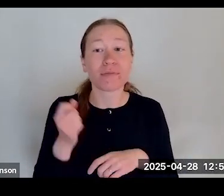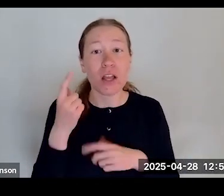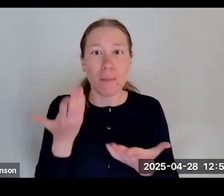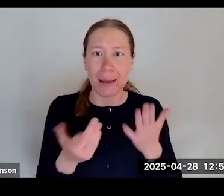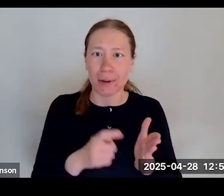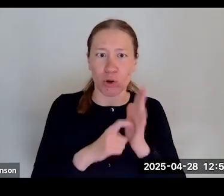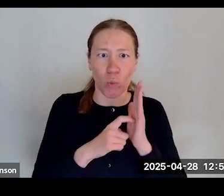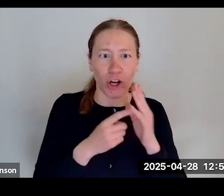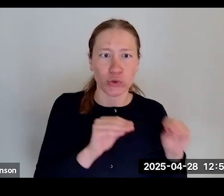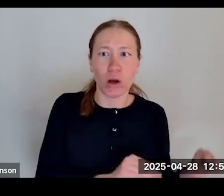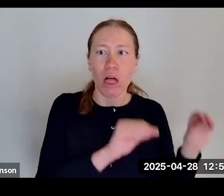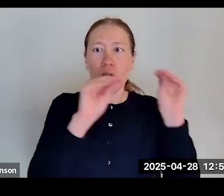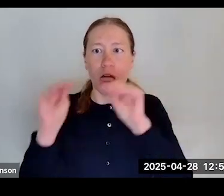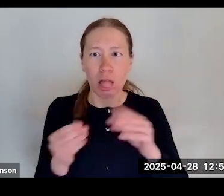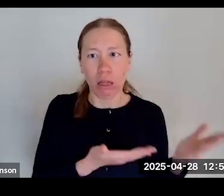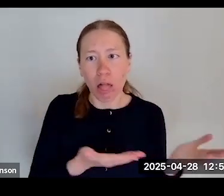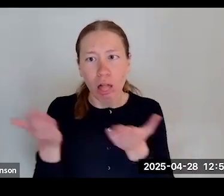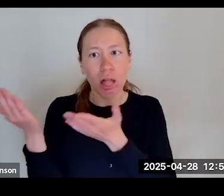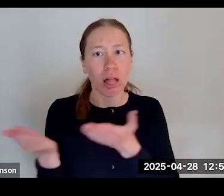to different locations throughout their office.